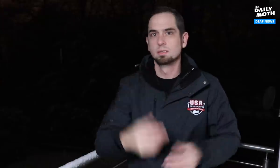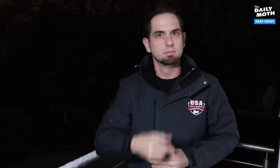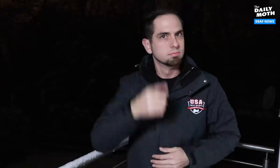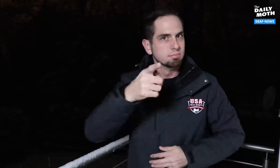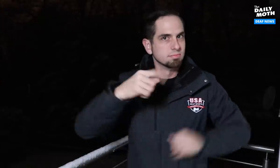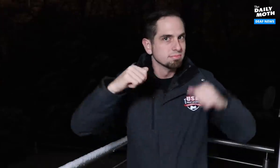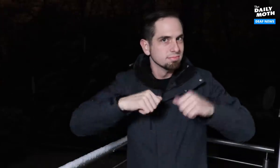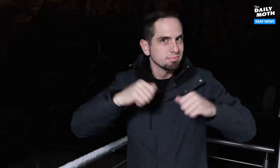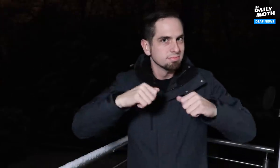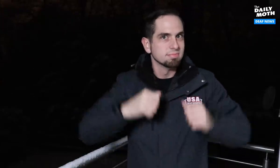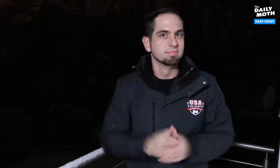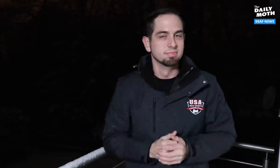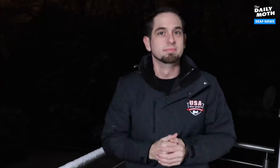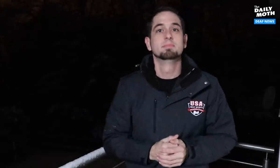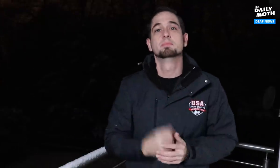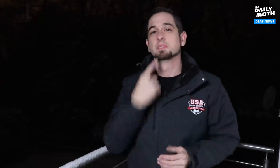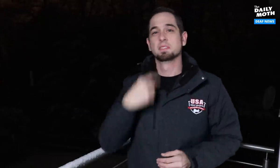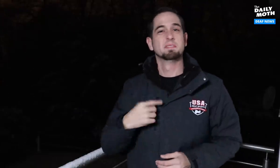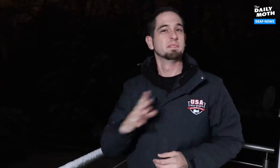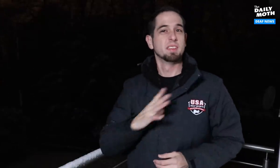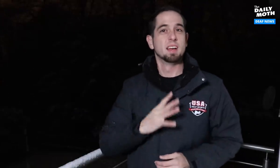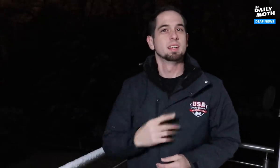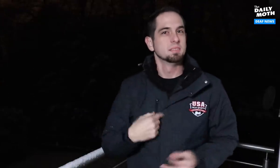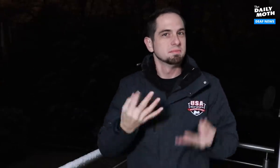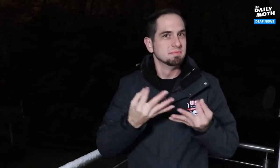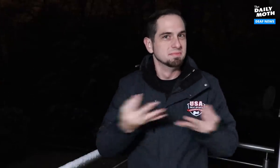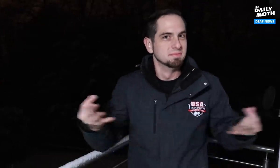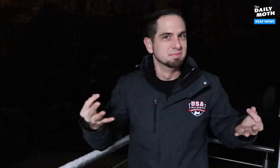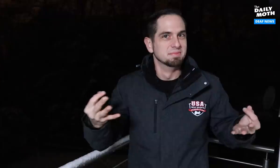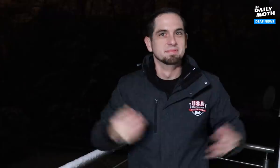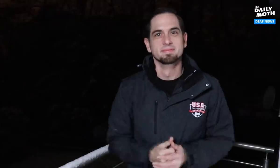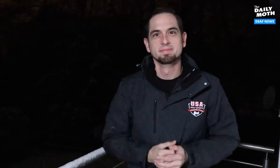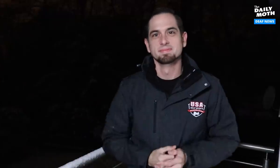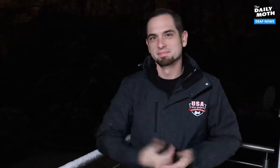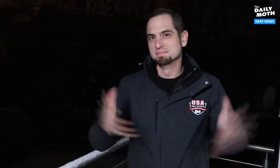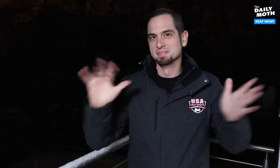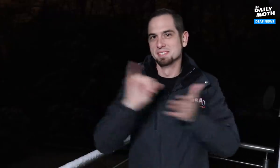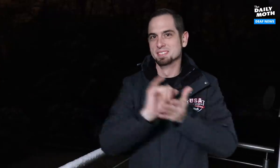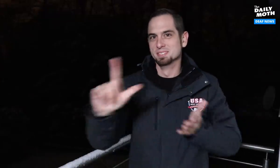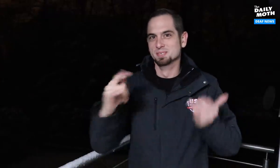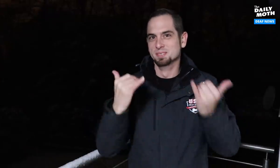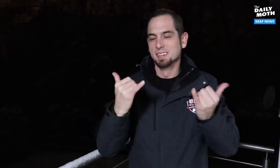(shows sign). If you want to say “I’m fine,” (shows sign). That’s all for today.